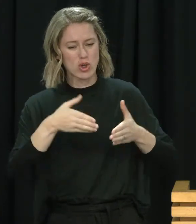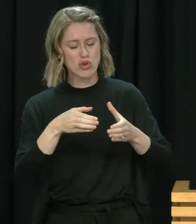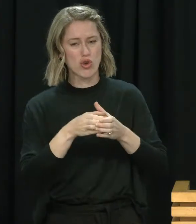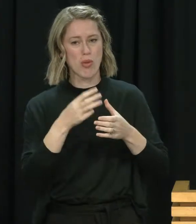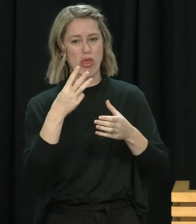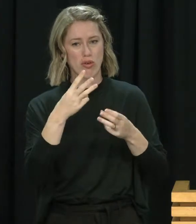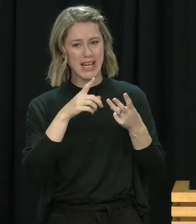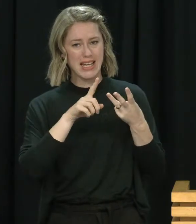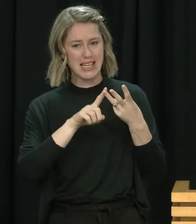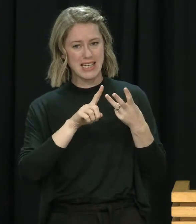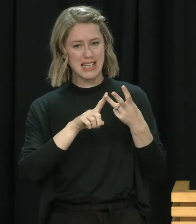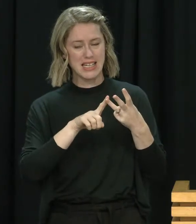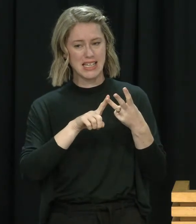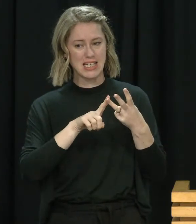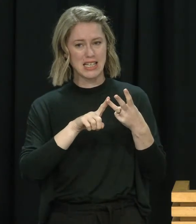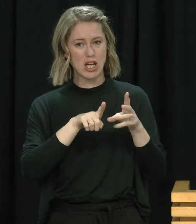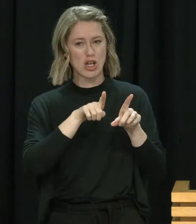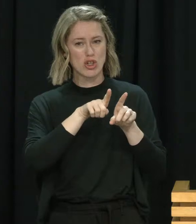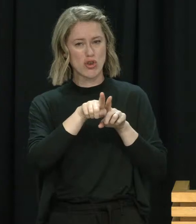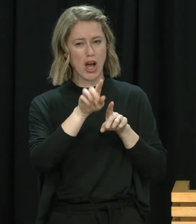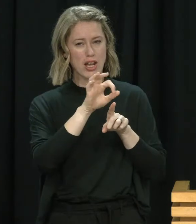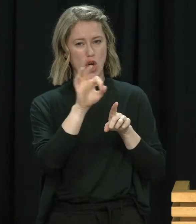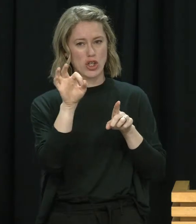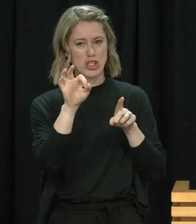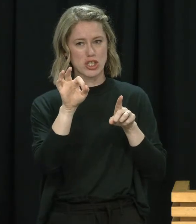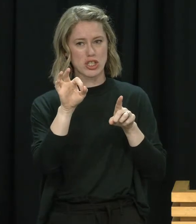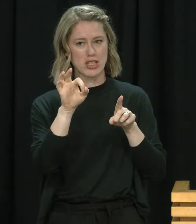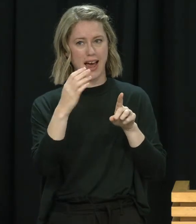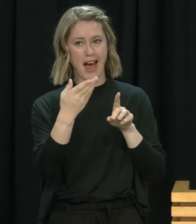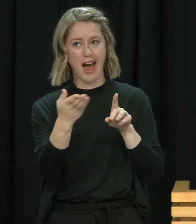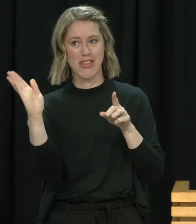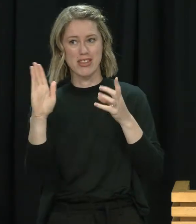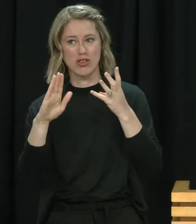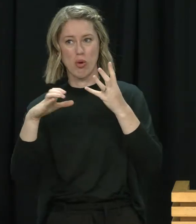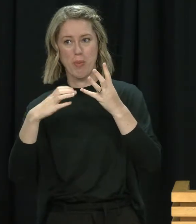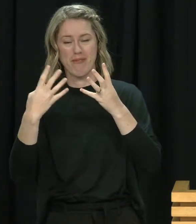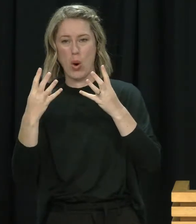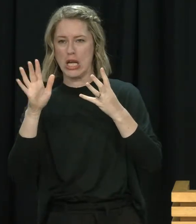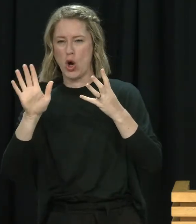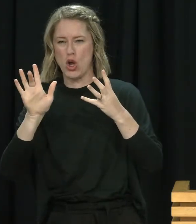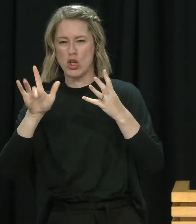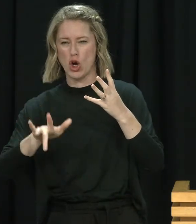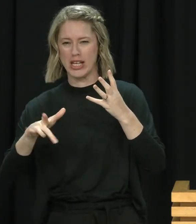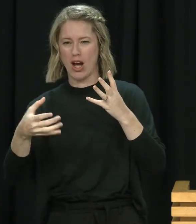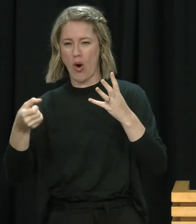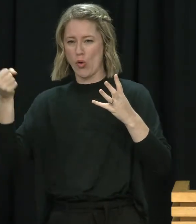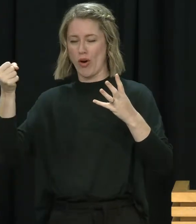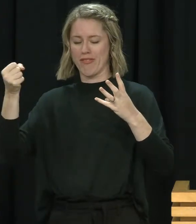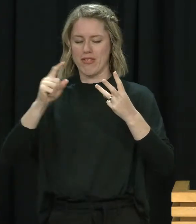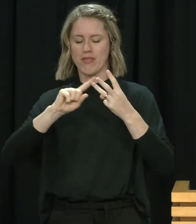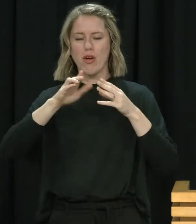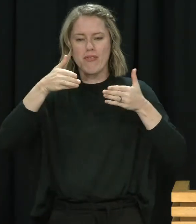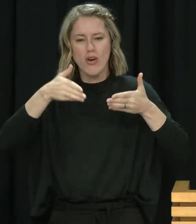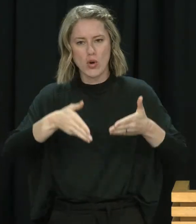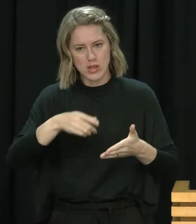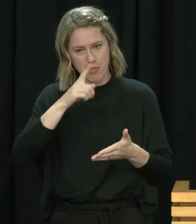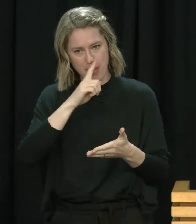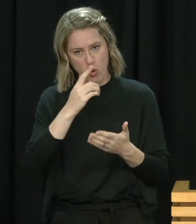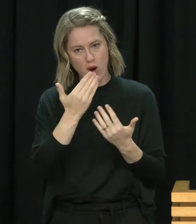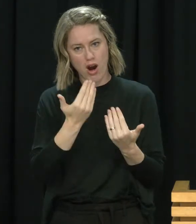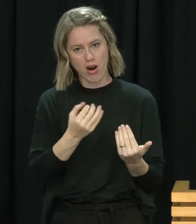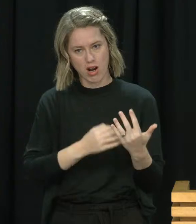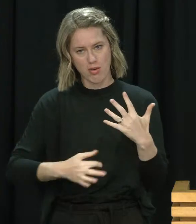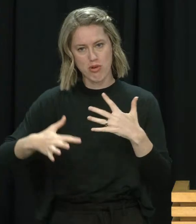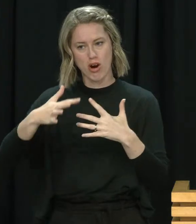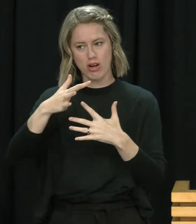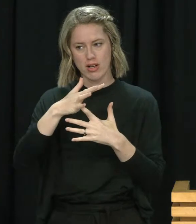have asked them to focus in on